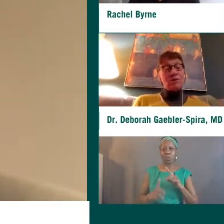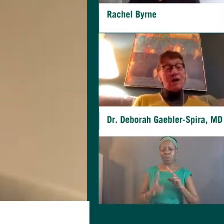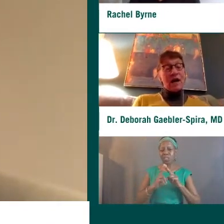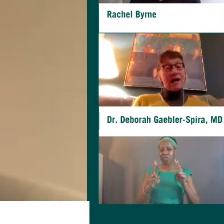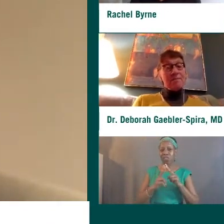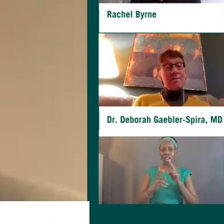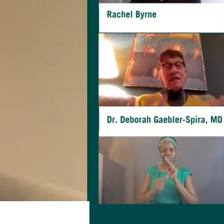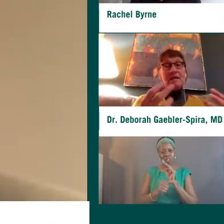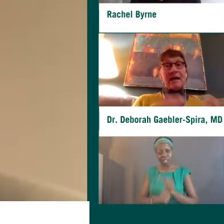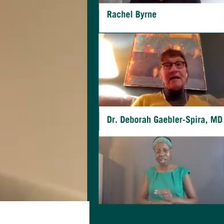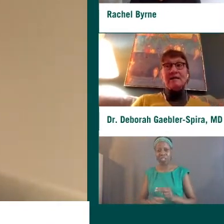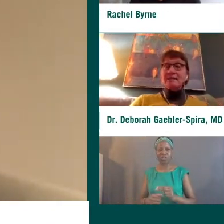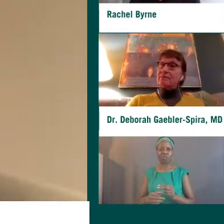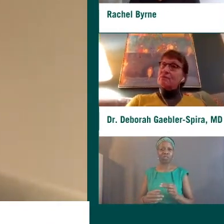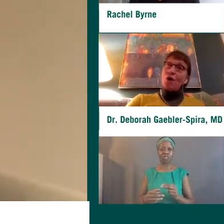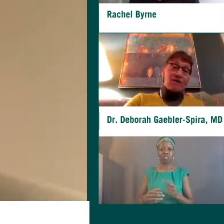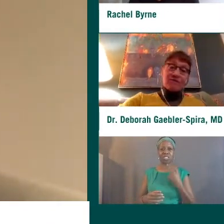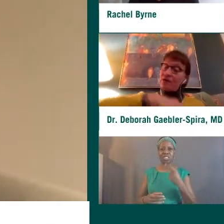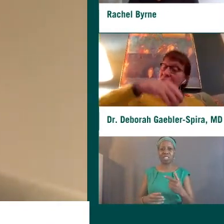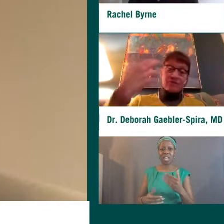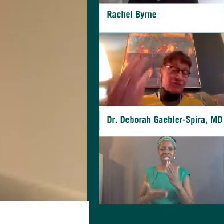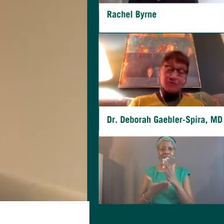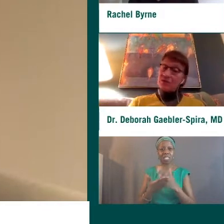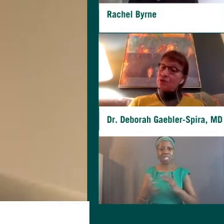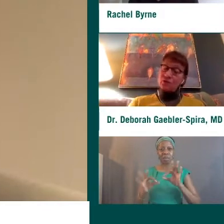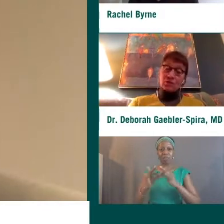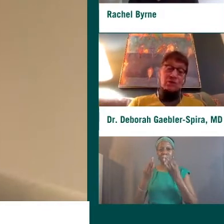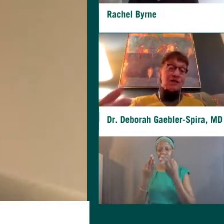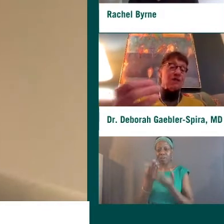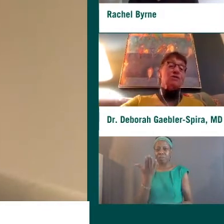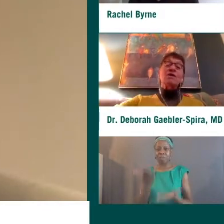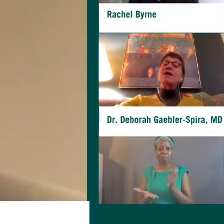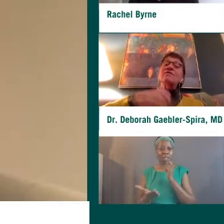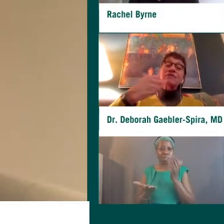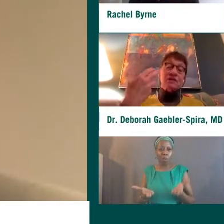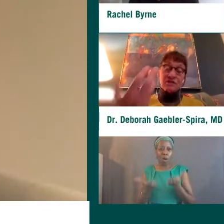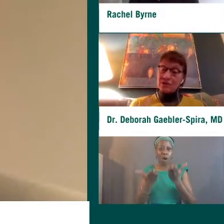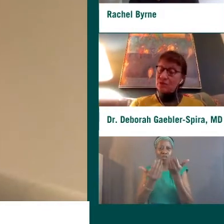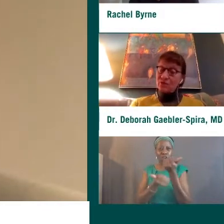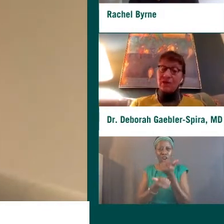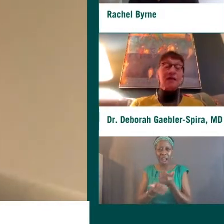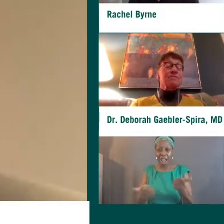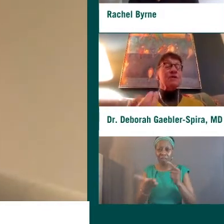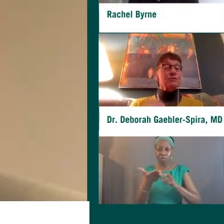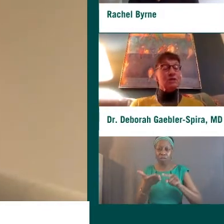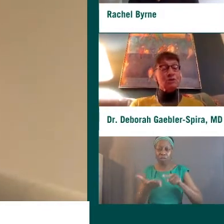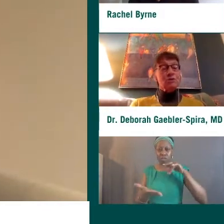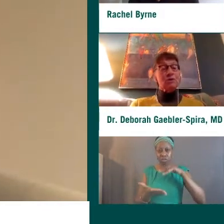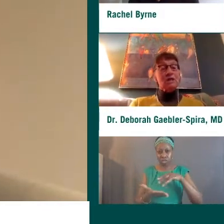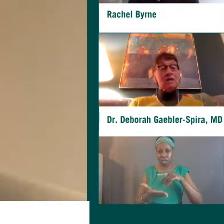where I may not offer every research study or every intensive camp that we do,